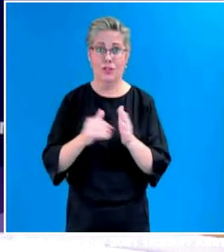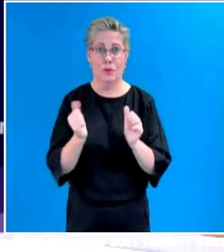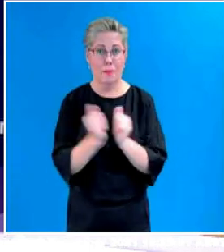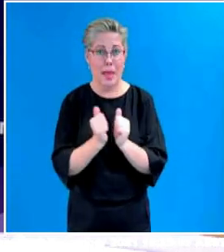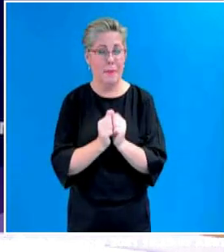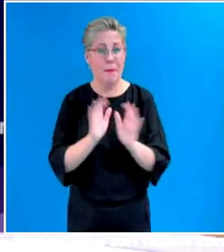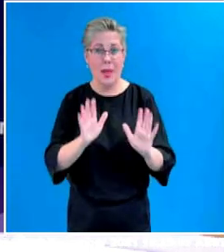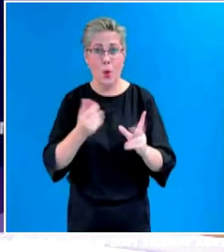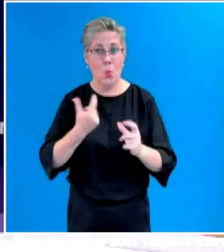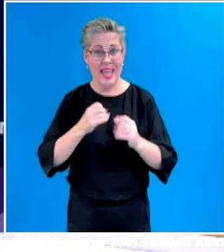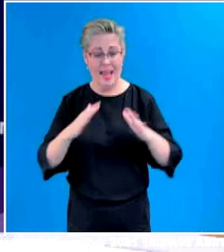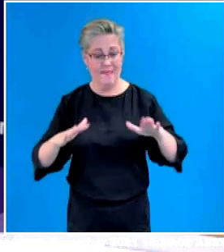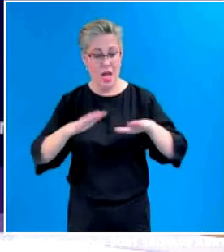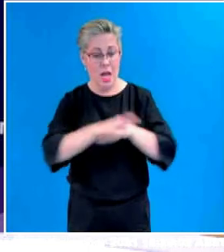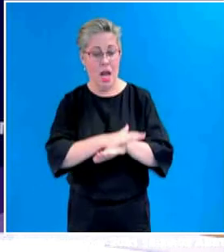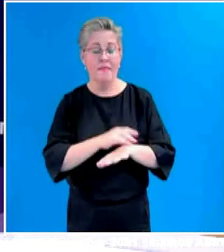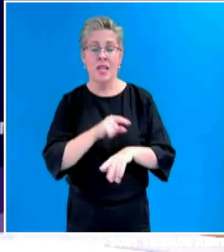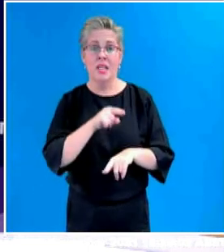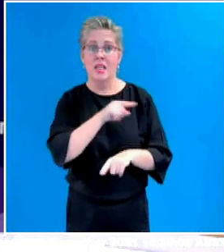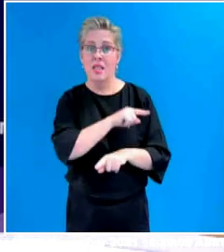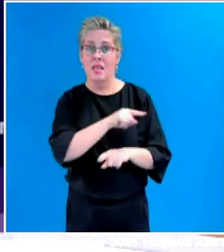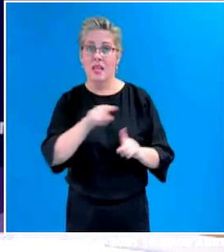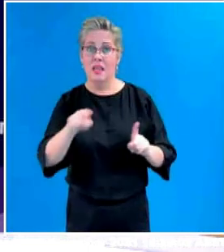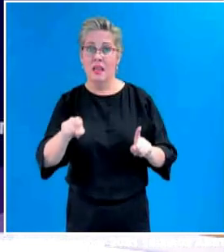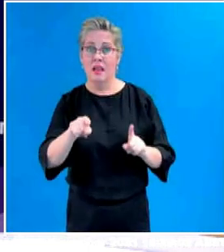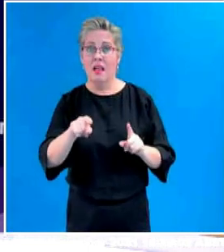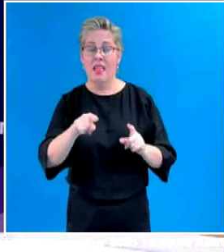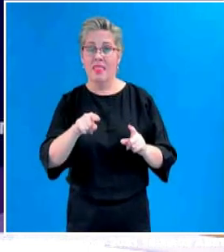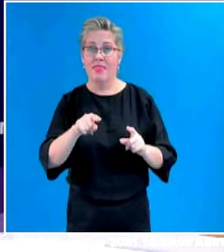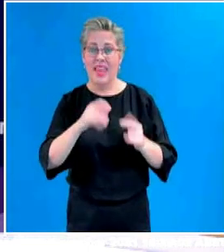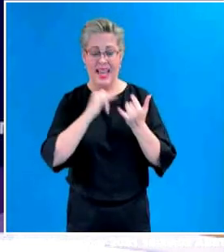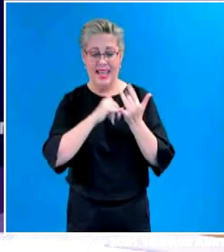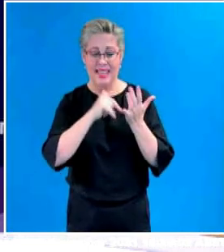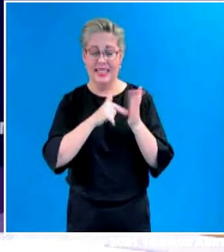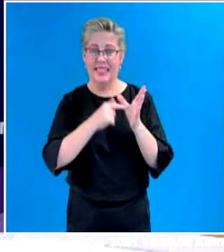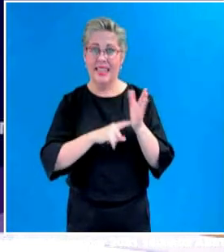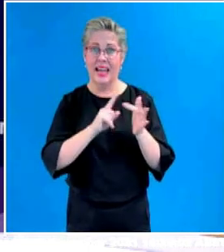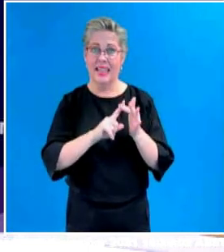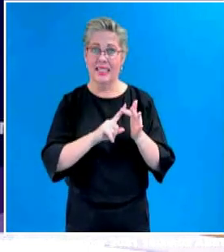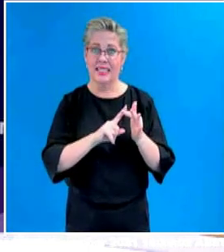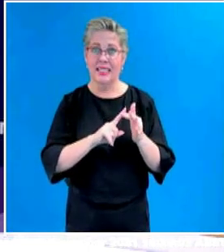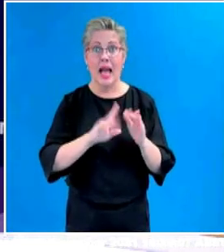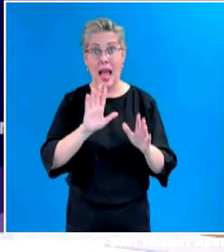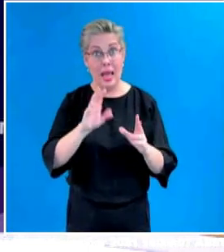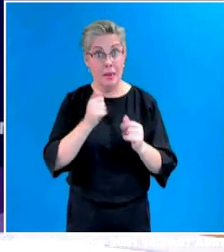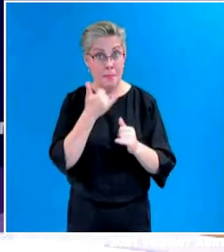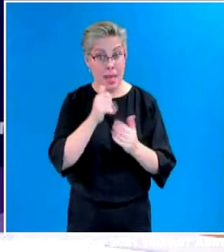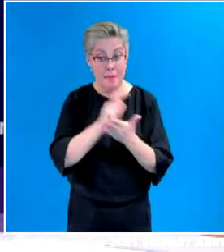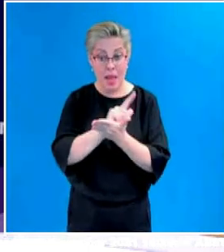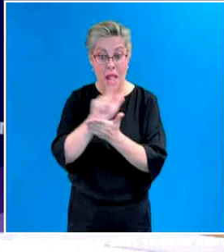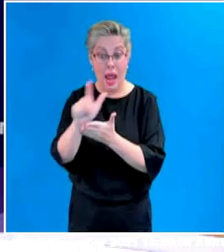be an occasion that the Royal Commission wants to address specifically with the